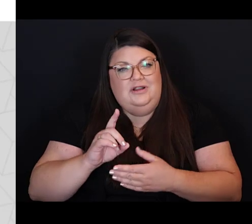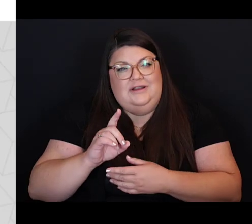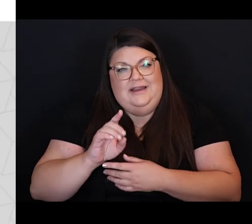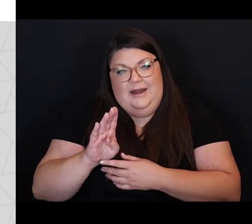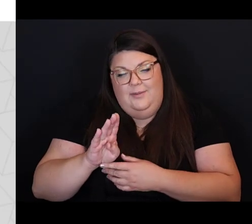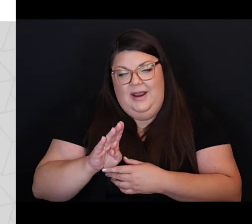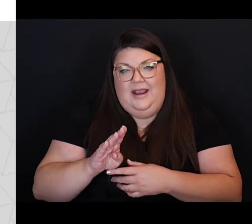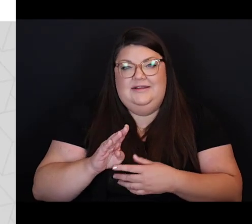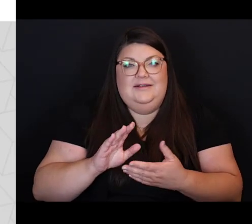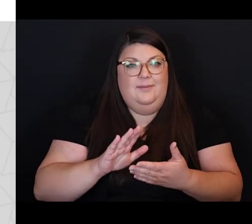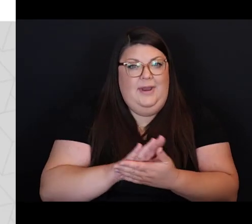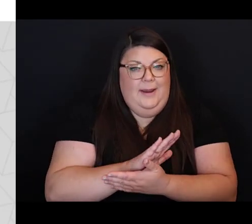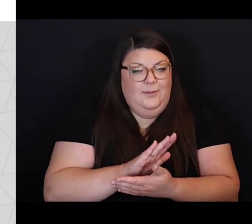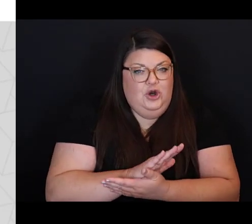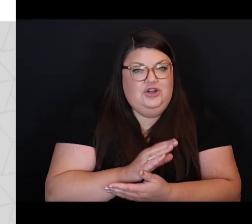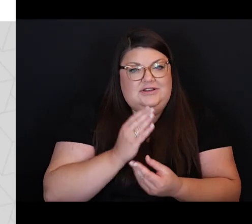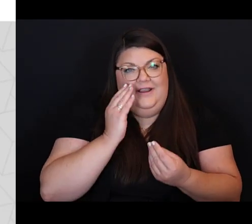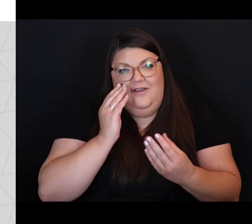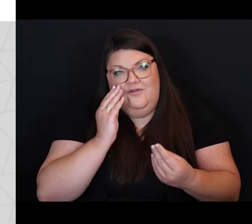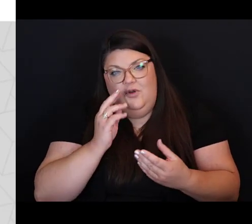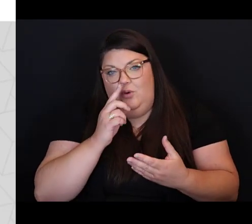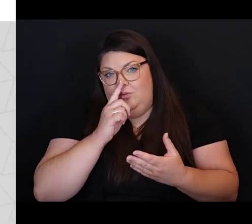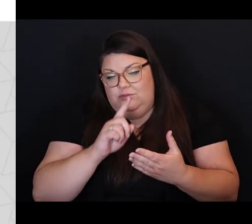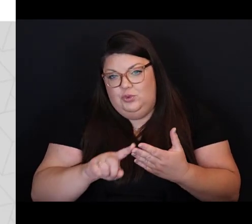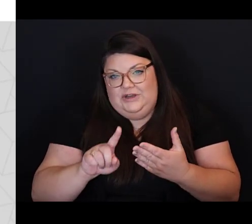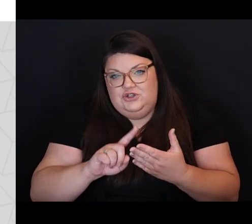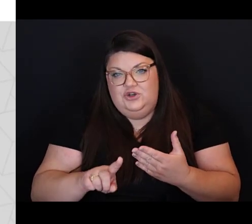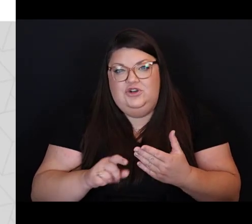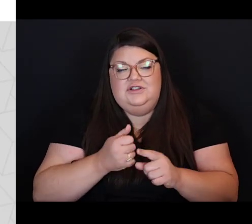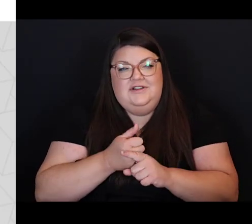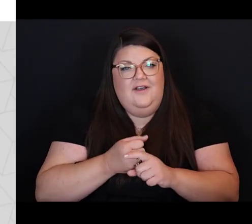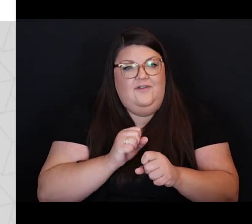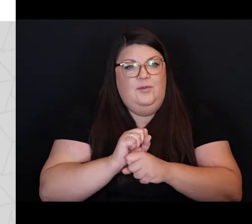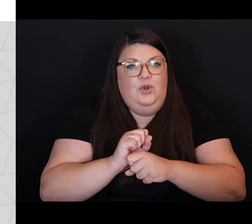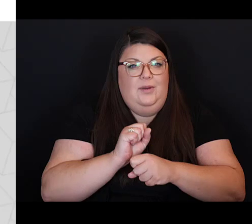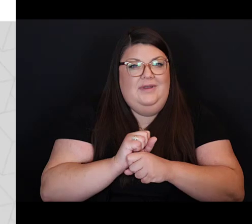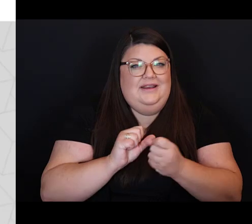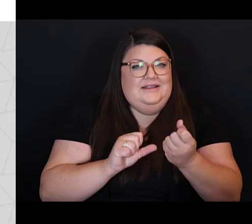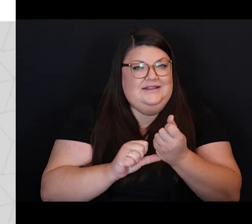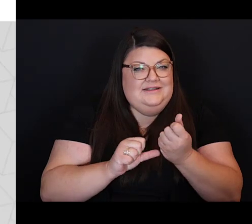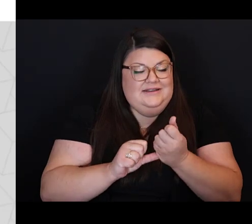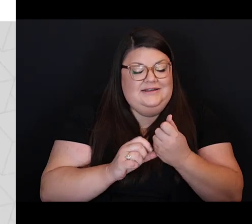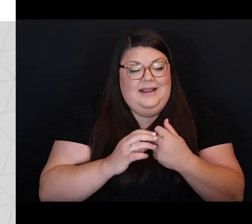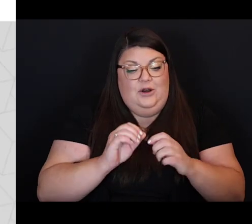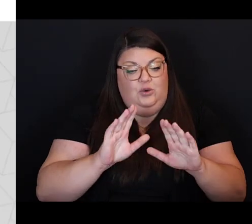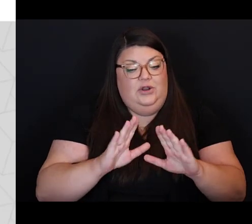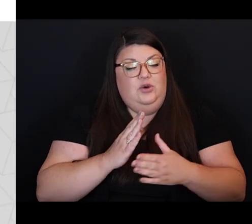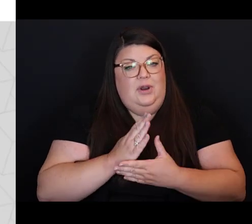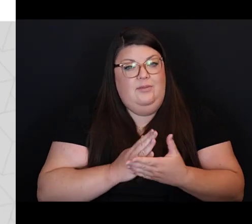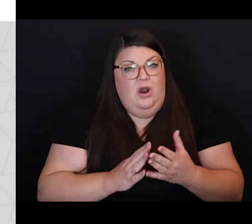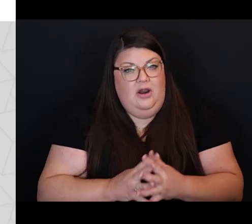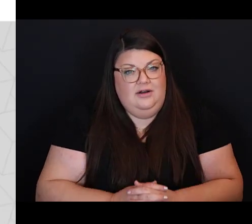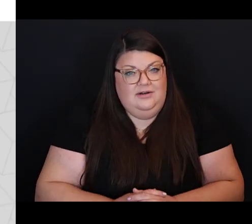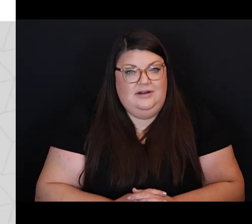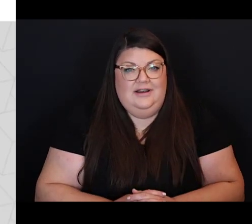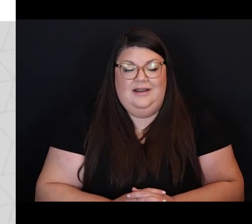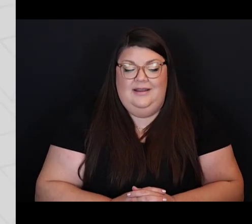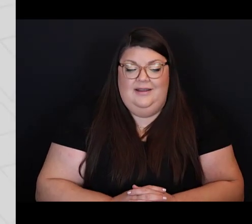papers and info briefs, research, self-employment assistance, and a really great piece is—there are